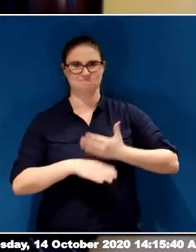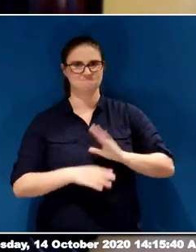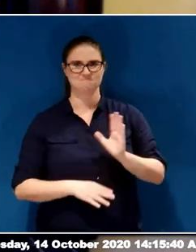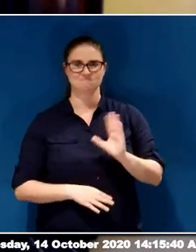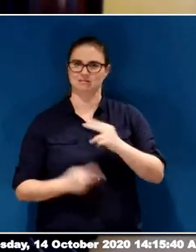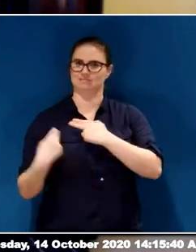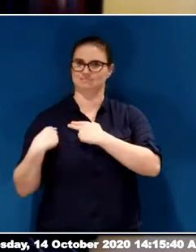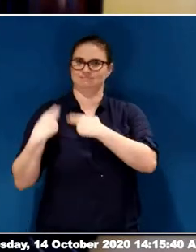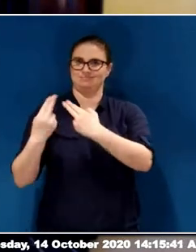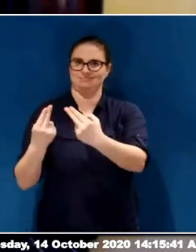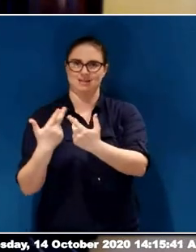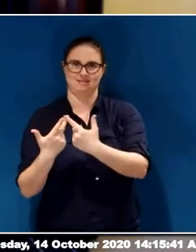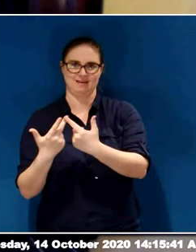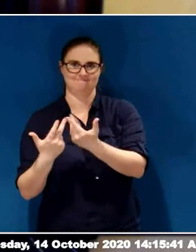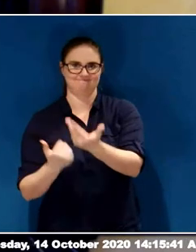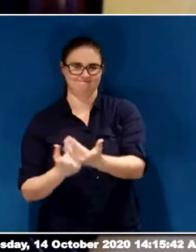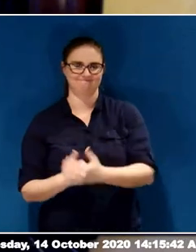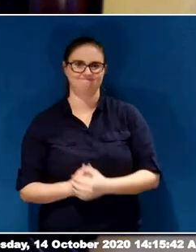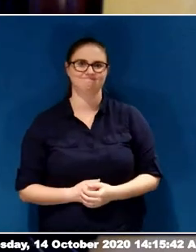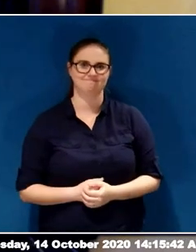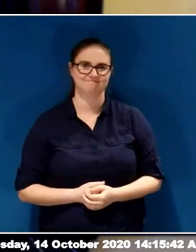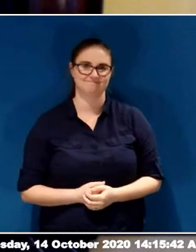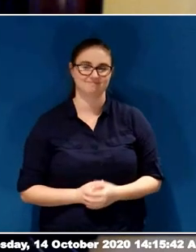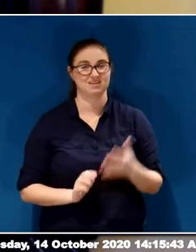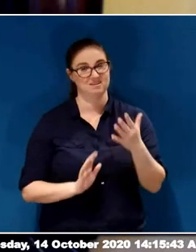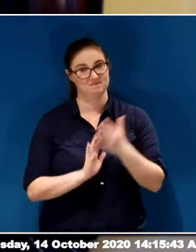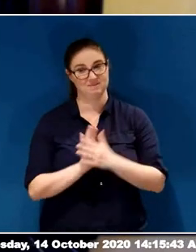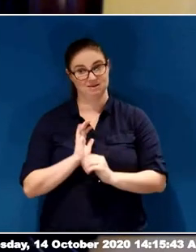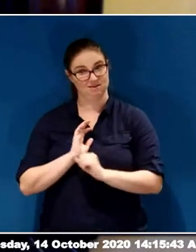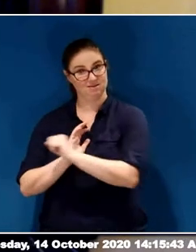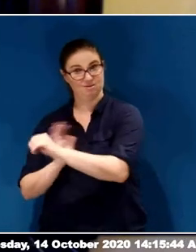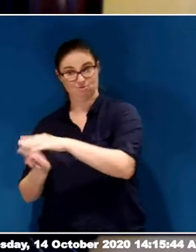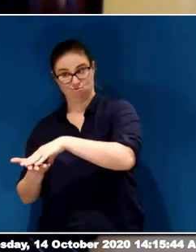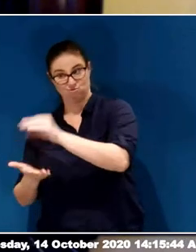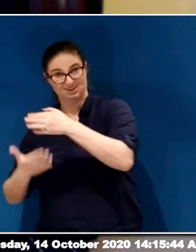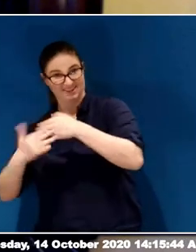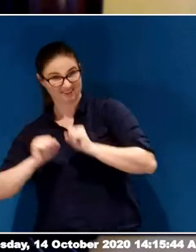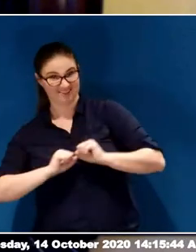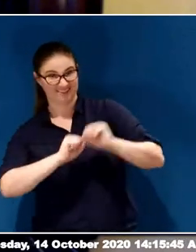classroom and created an attitudinal barrier regarding their adoption of